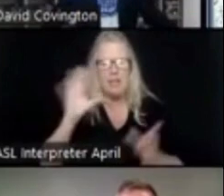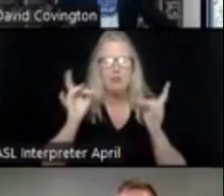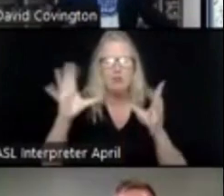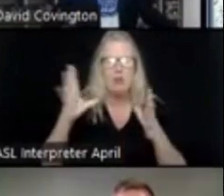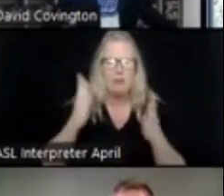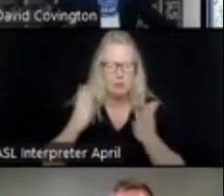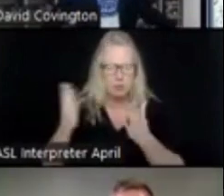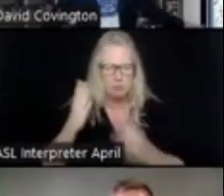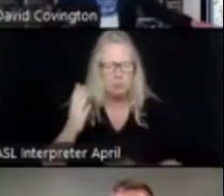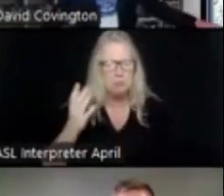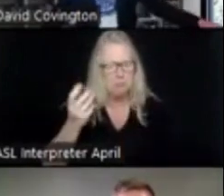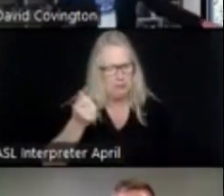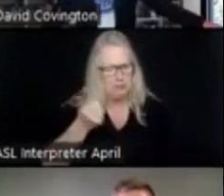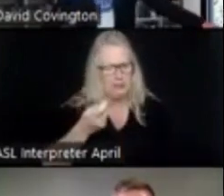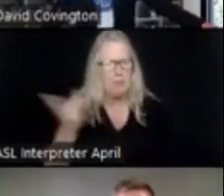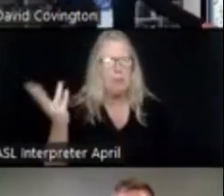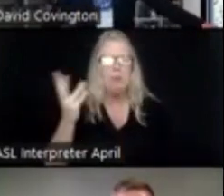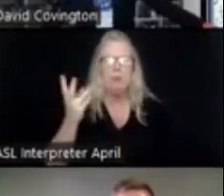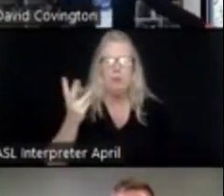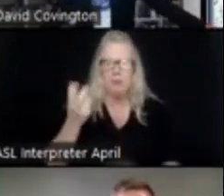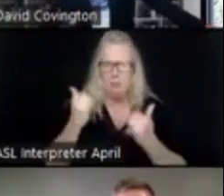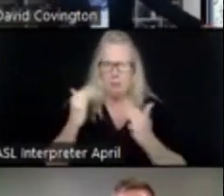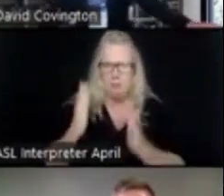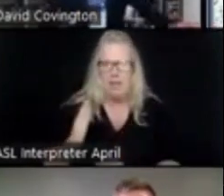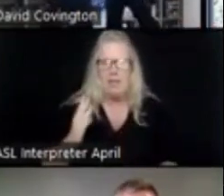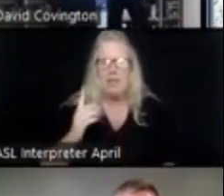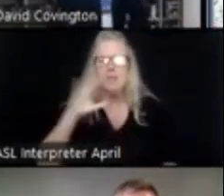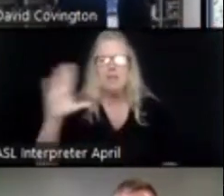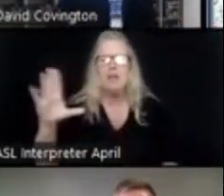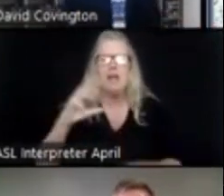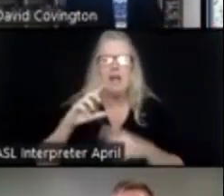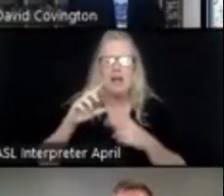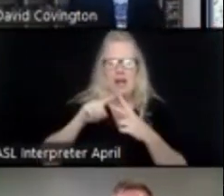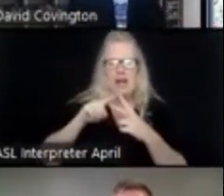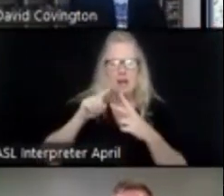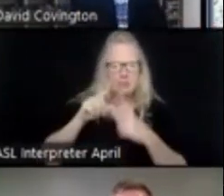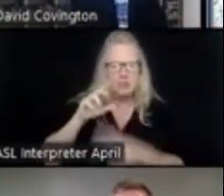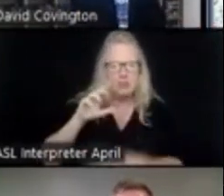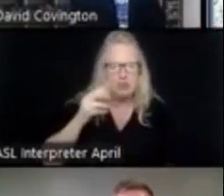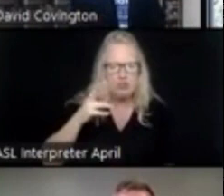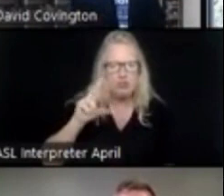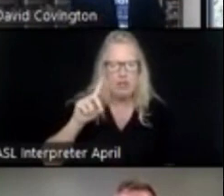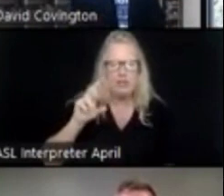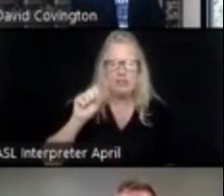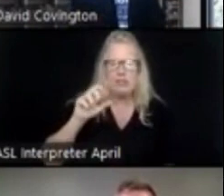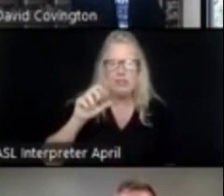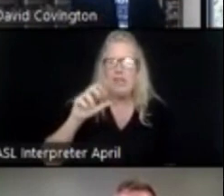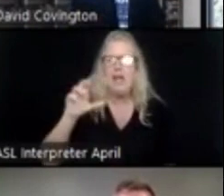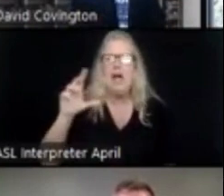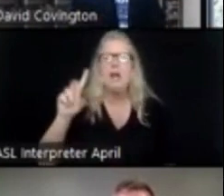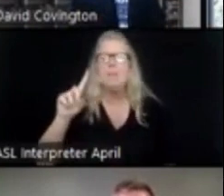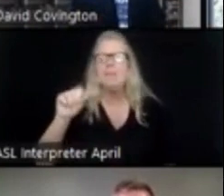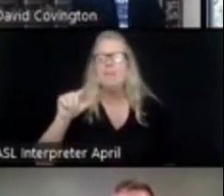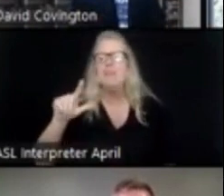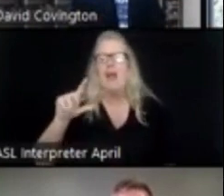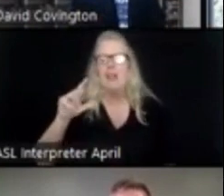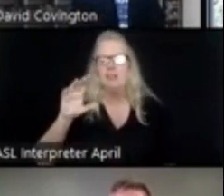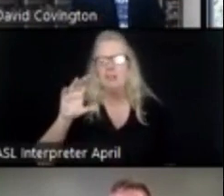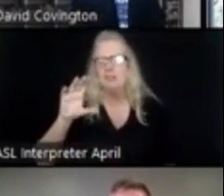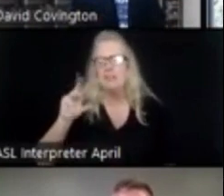PLAYERS IN PARTICULAR ON THE NEW YORK JETS AND DALLAS COWBOYS WHO